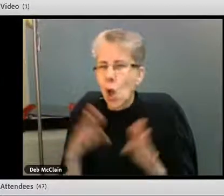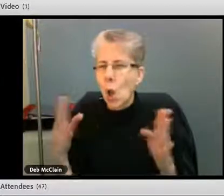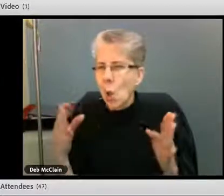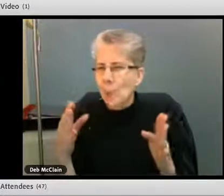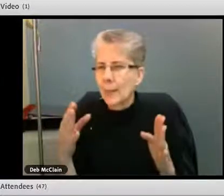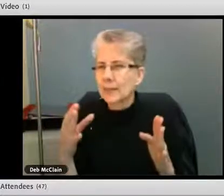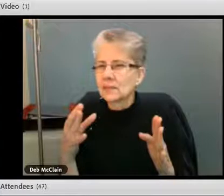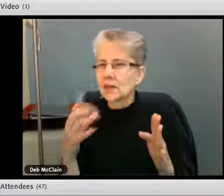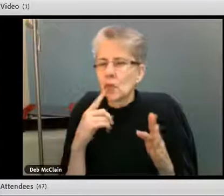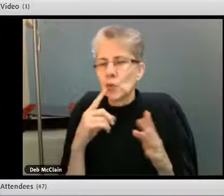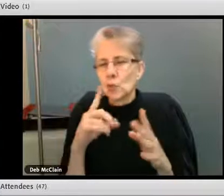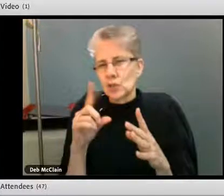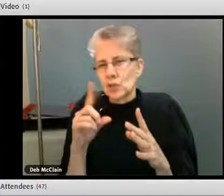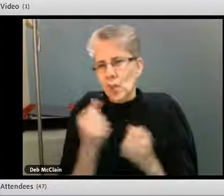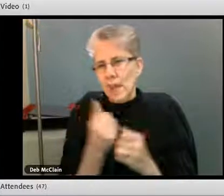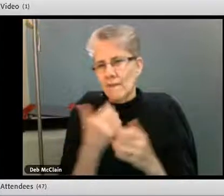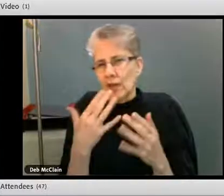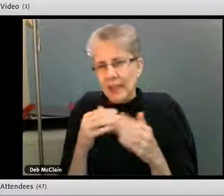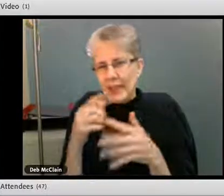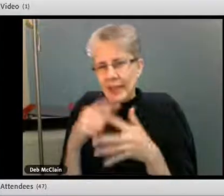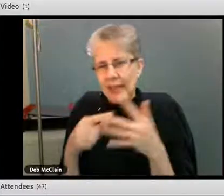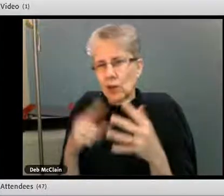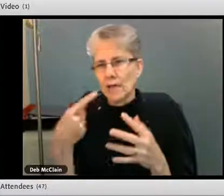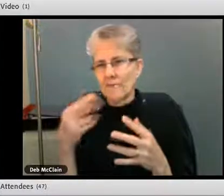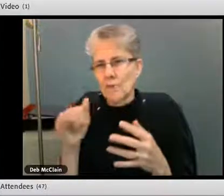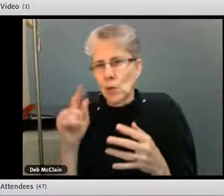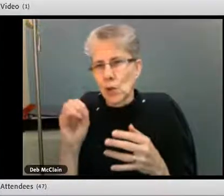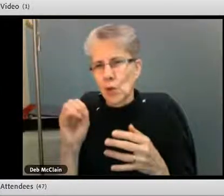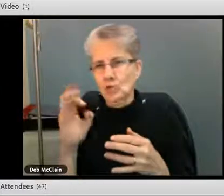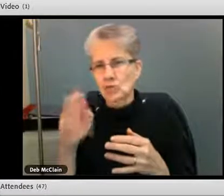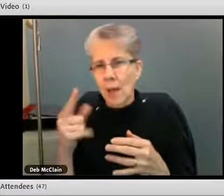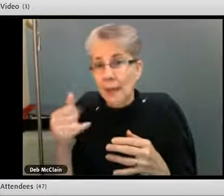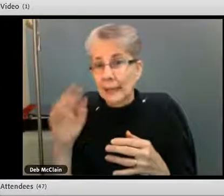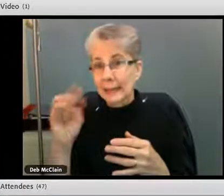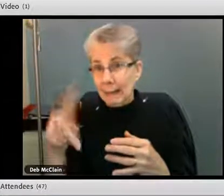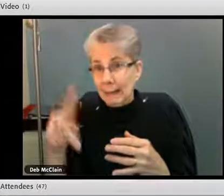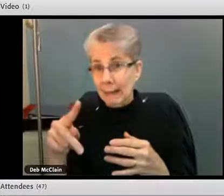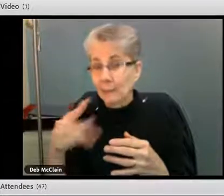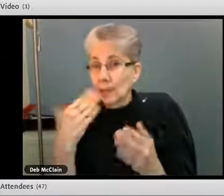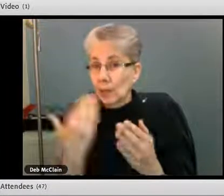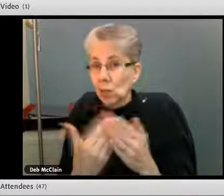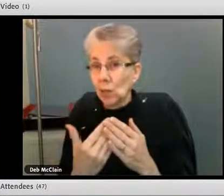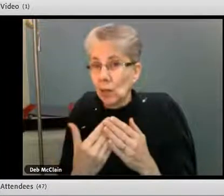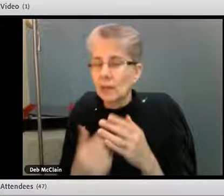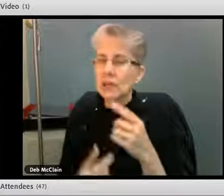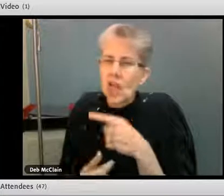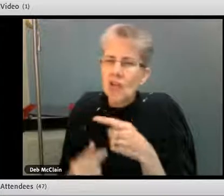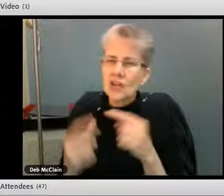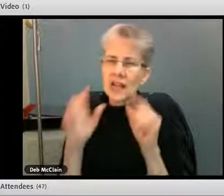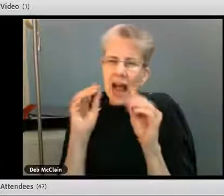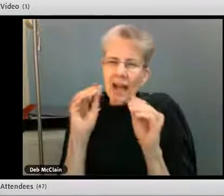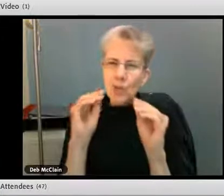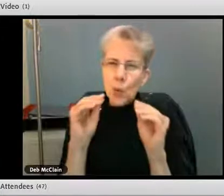in Photoshop in Gimp and fairly easily. There's a lot of tutorials on it, but you do need permission to download.